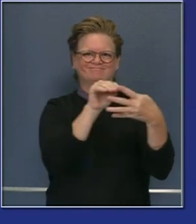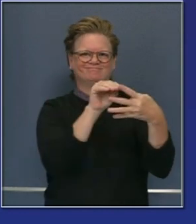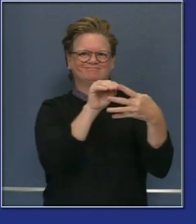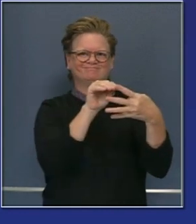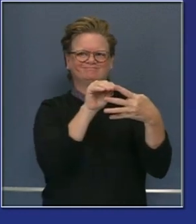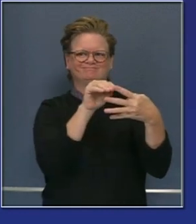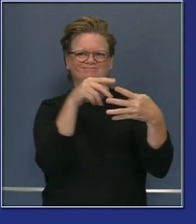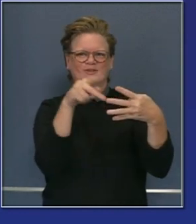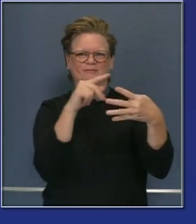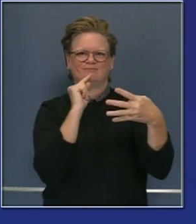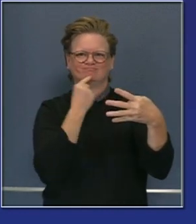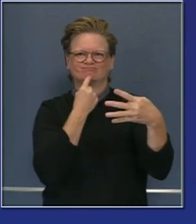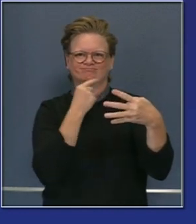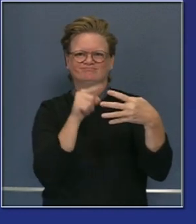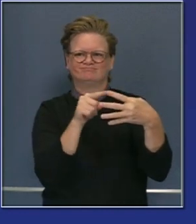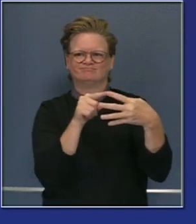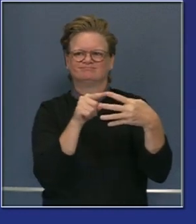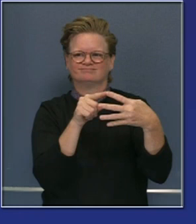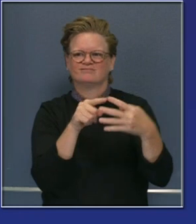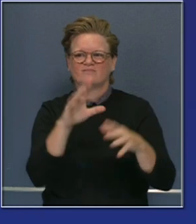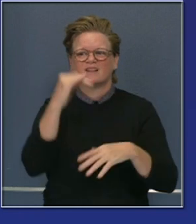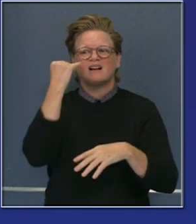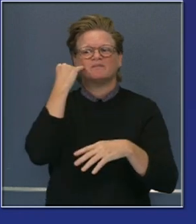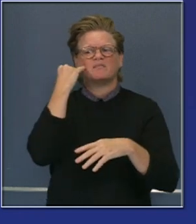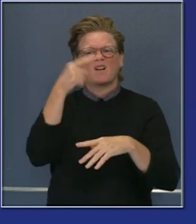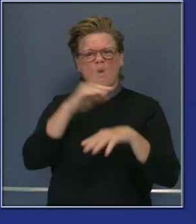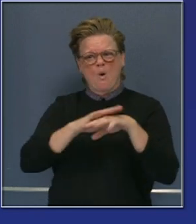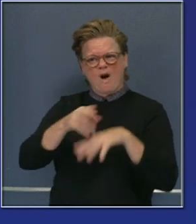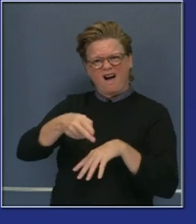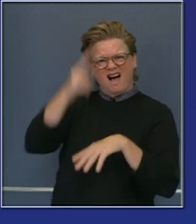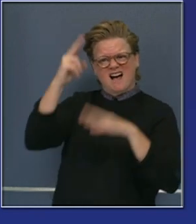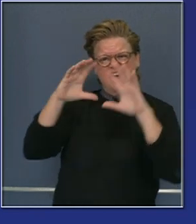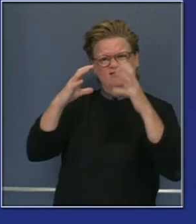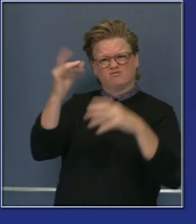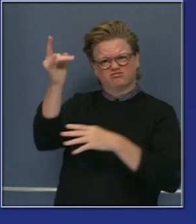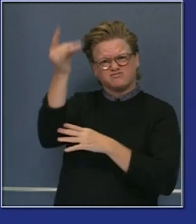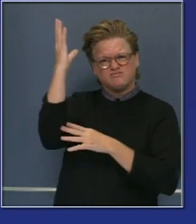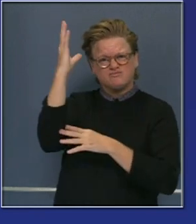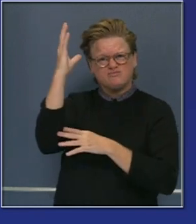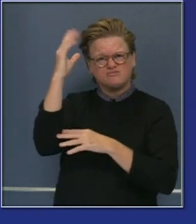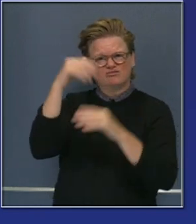WE ARE REPLACING THE OLD COUNTY MONITORING LIST AND WE HAVE CRITERIA AND EXPECCATIONS AND